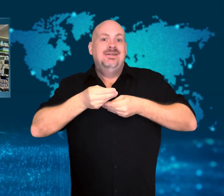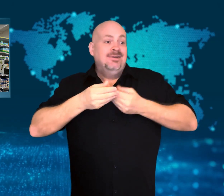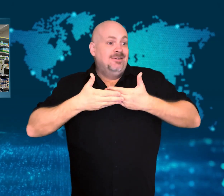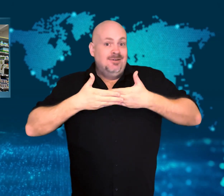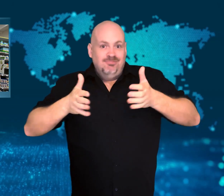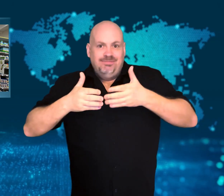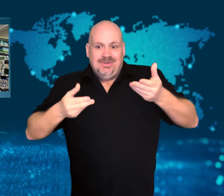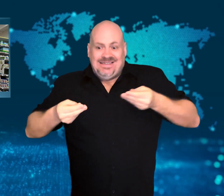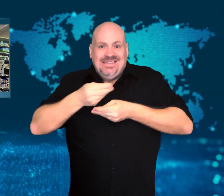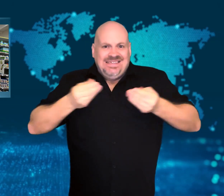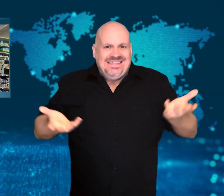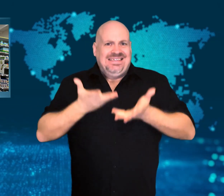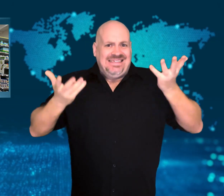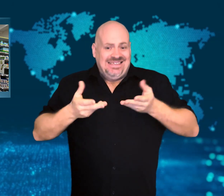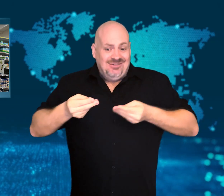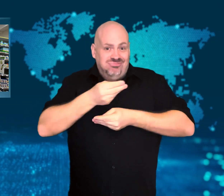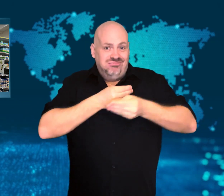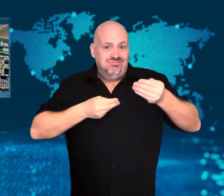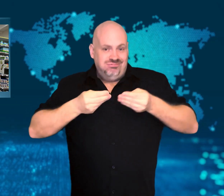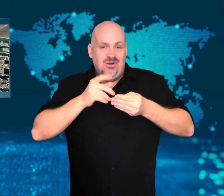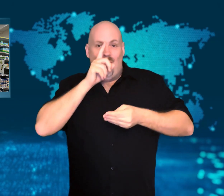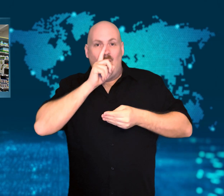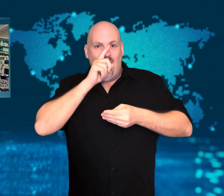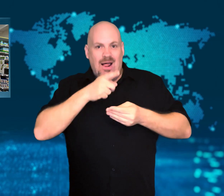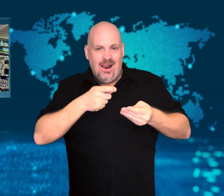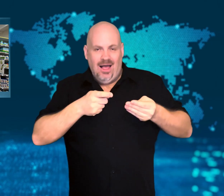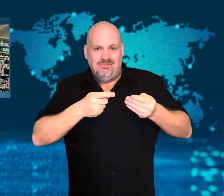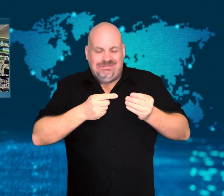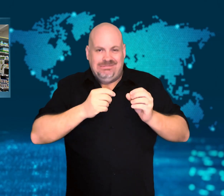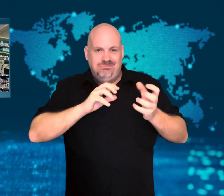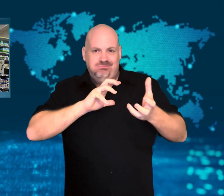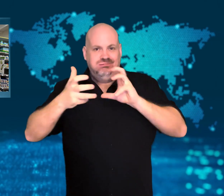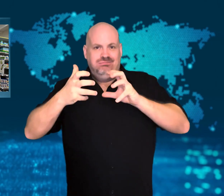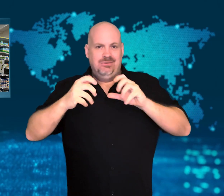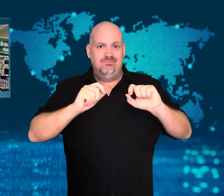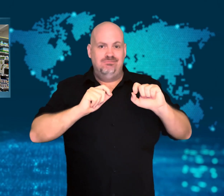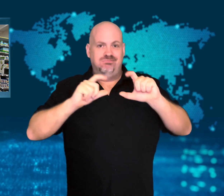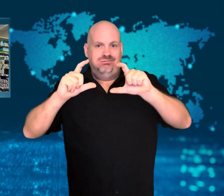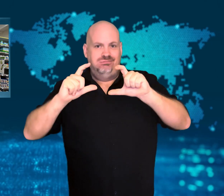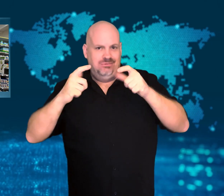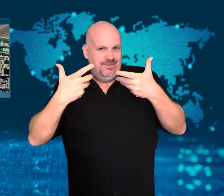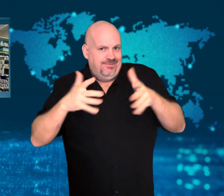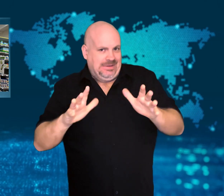economies after COVID-19 lockdowns.